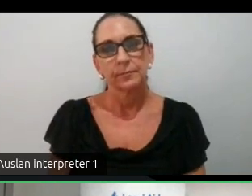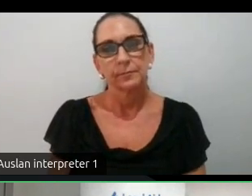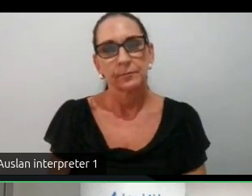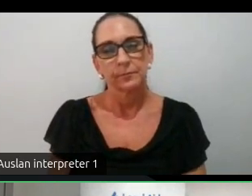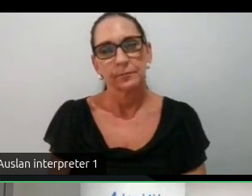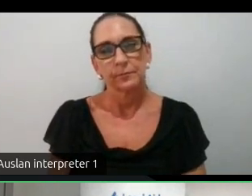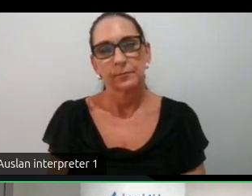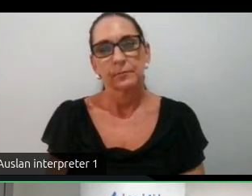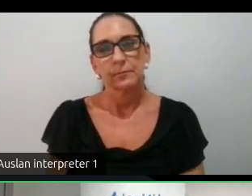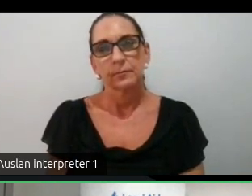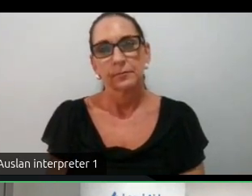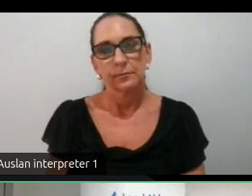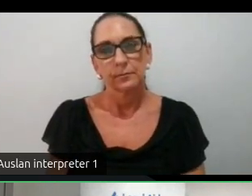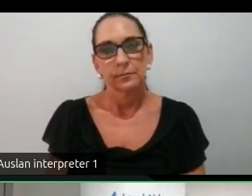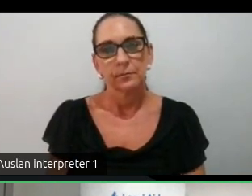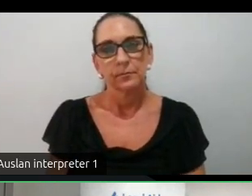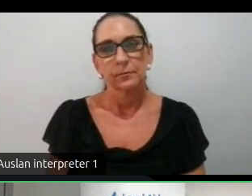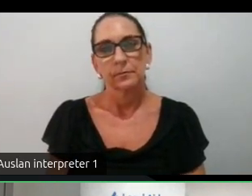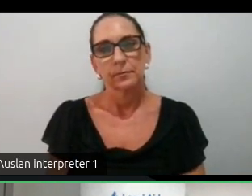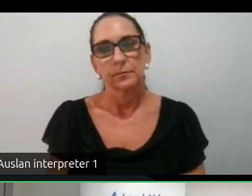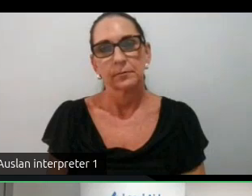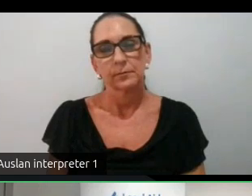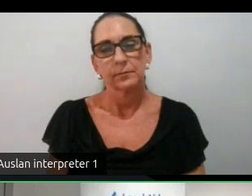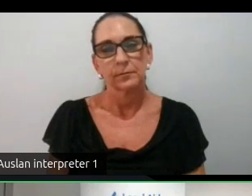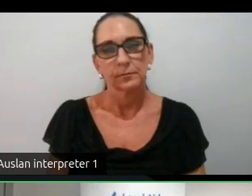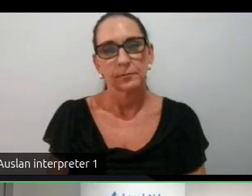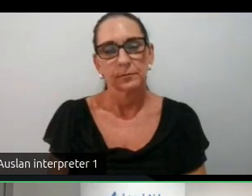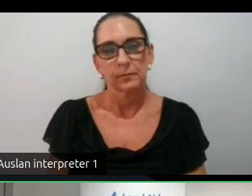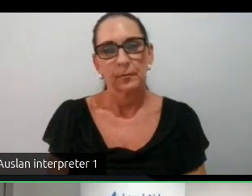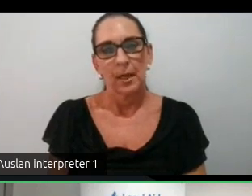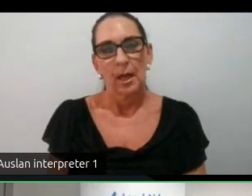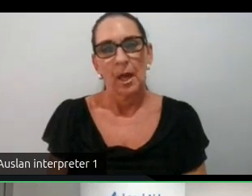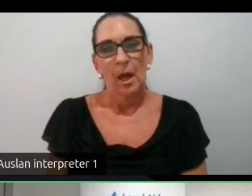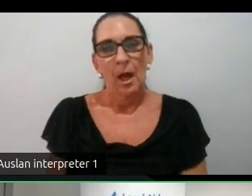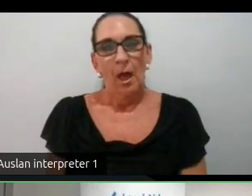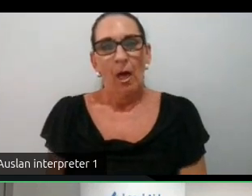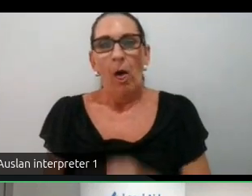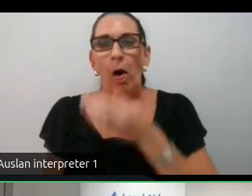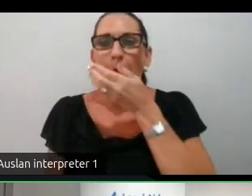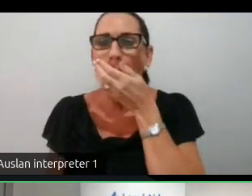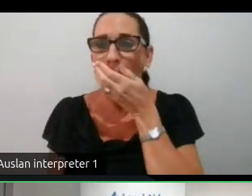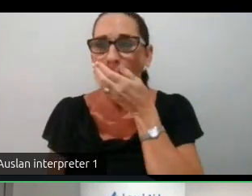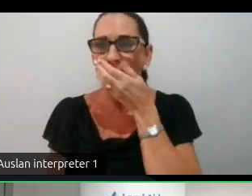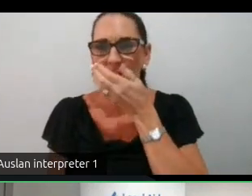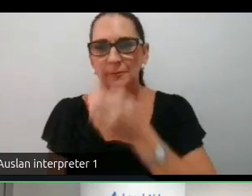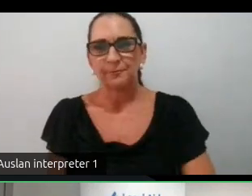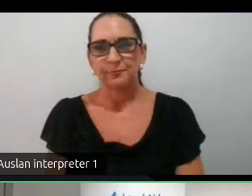helping people impacted by disasters and 38% I've previously helped people impacted. 16%